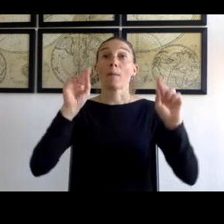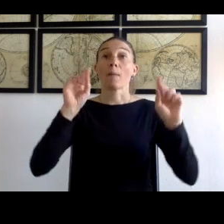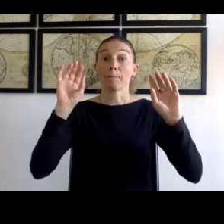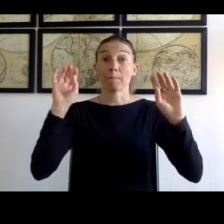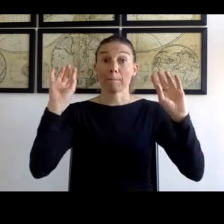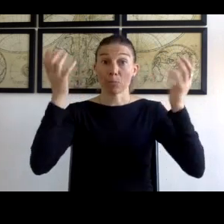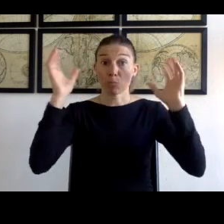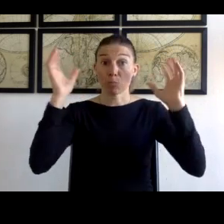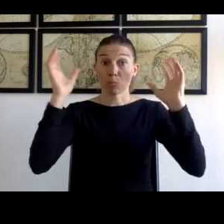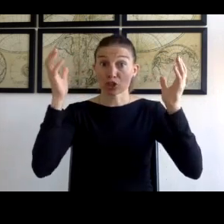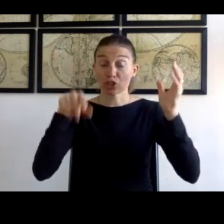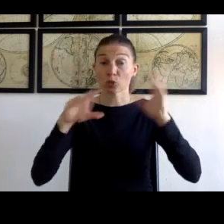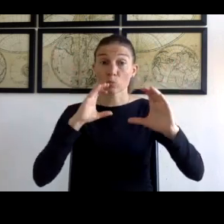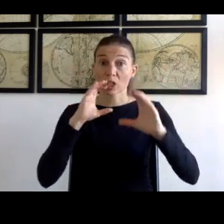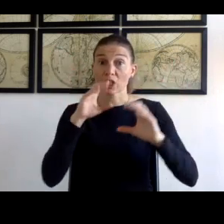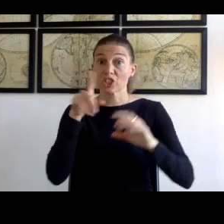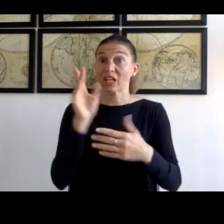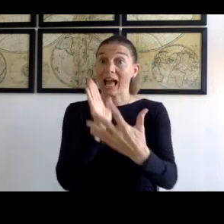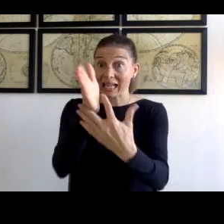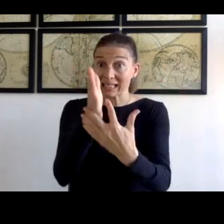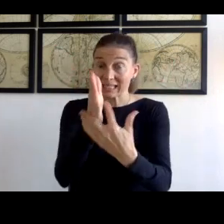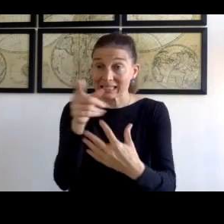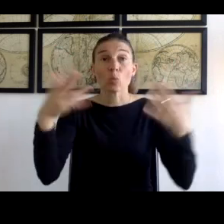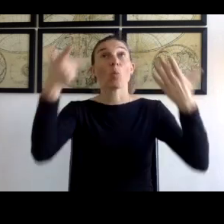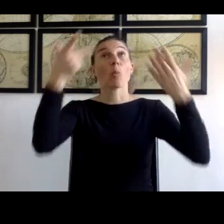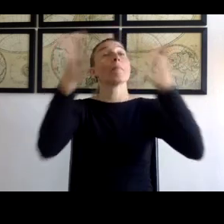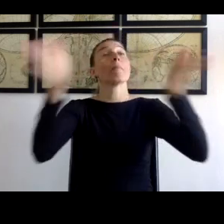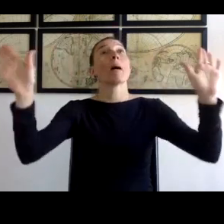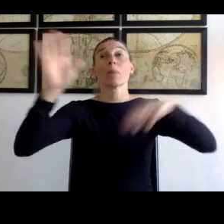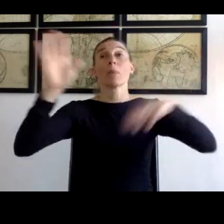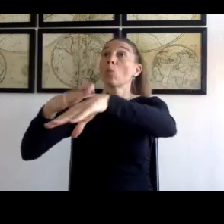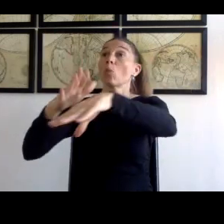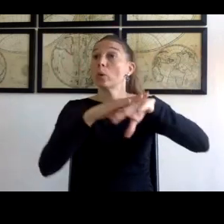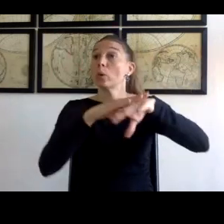and public warning system in the case of a natural disaster